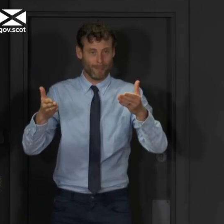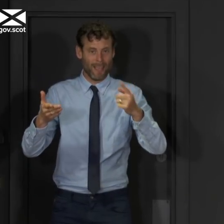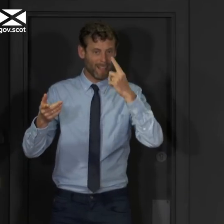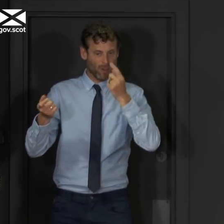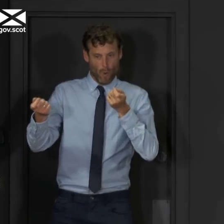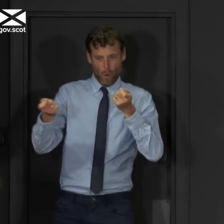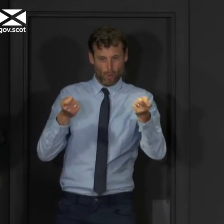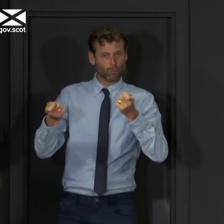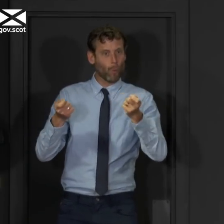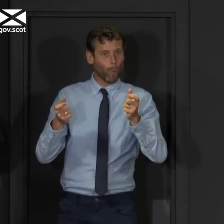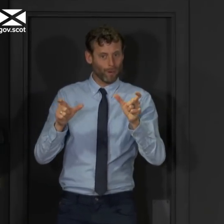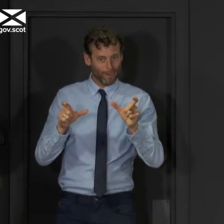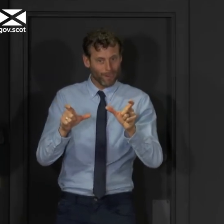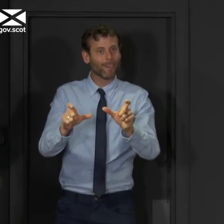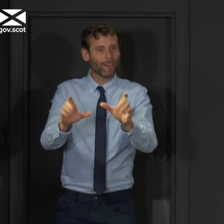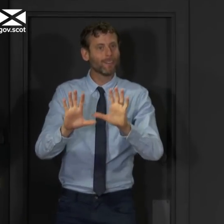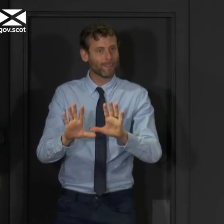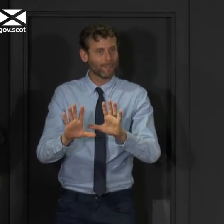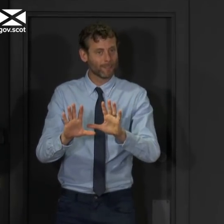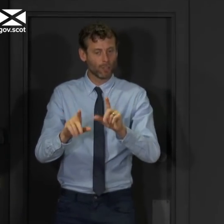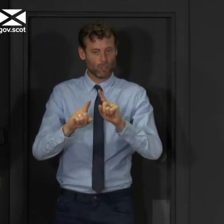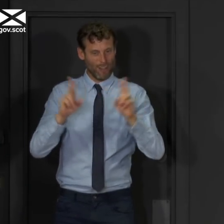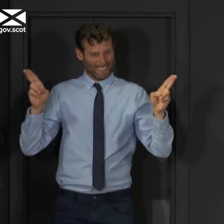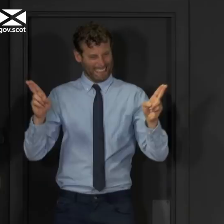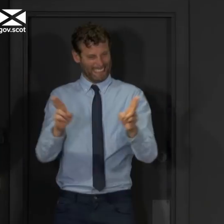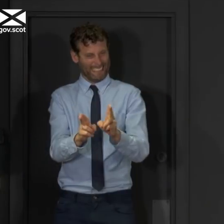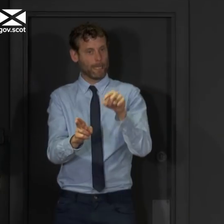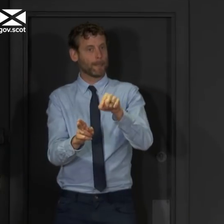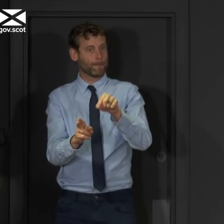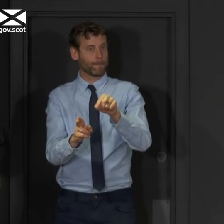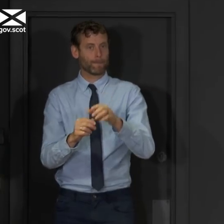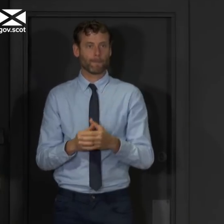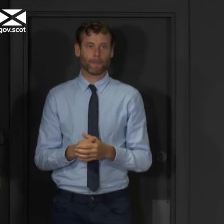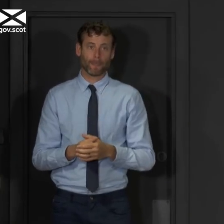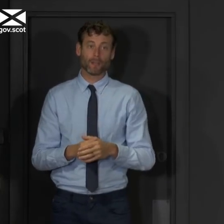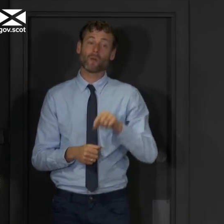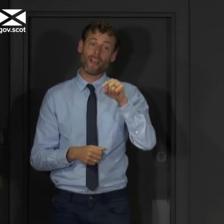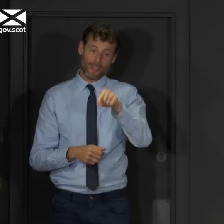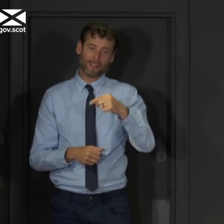out of lockdown and continue to suppress this virus, which is our overall aim.